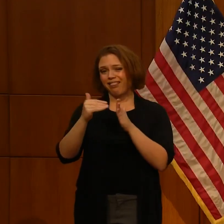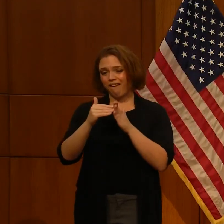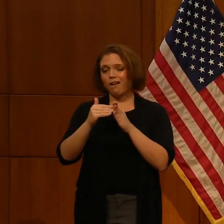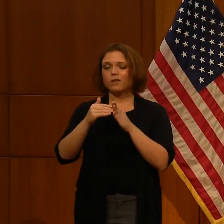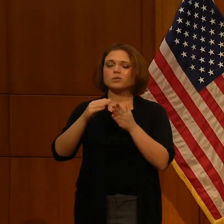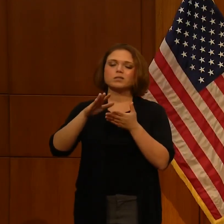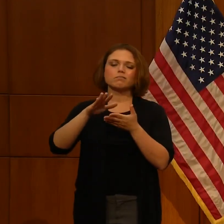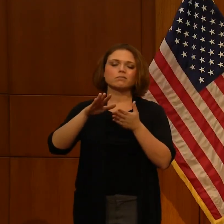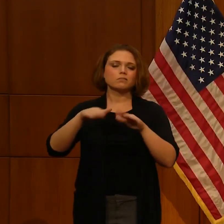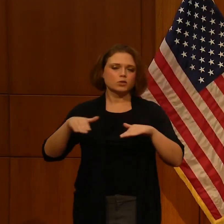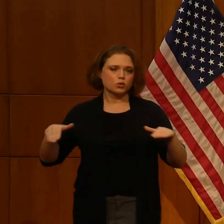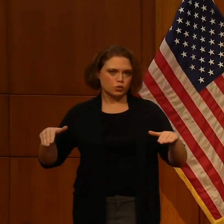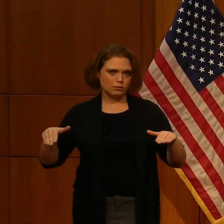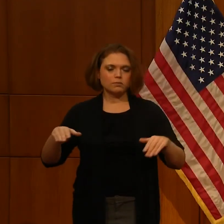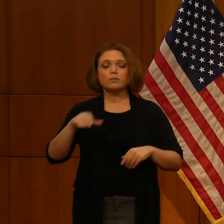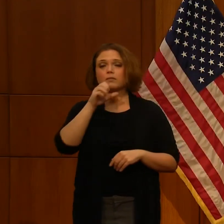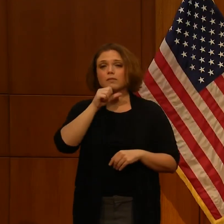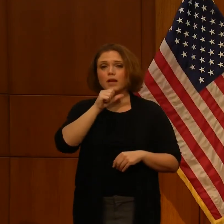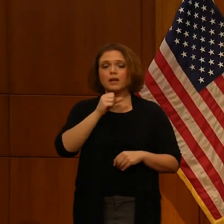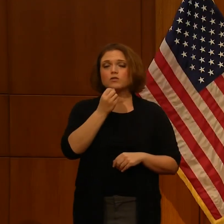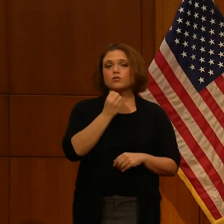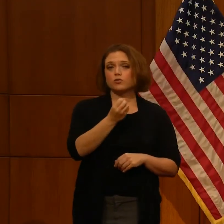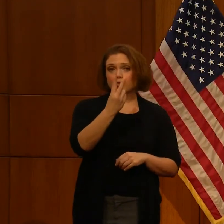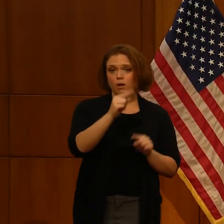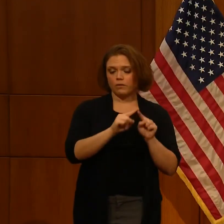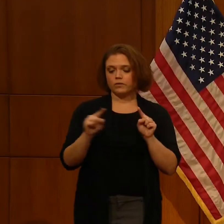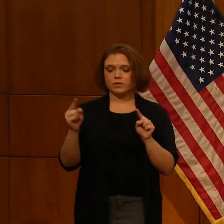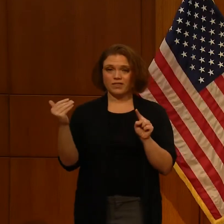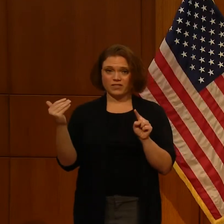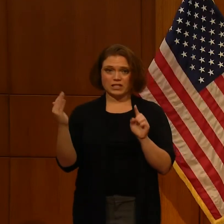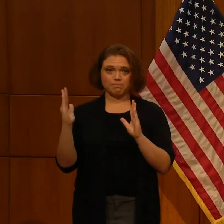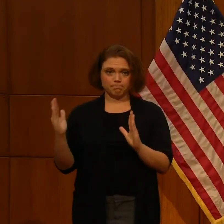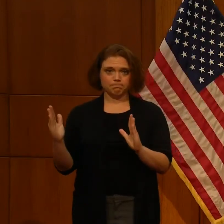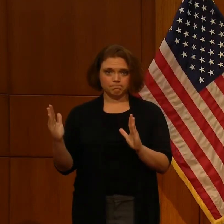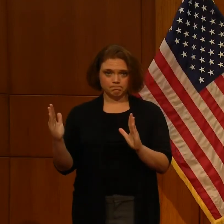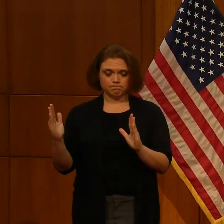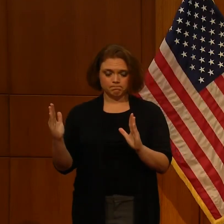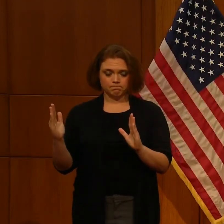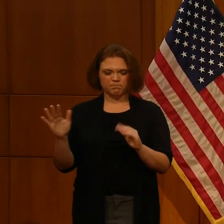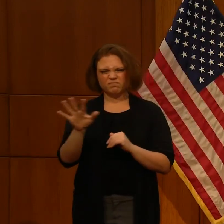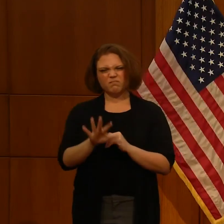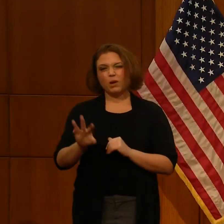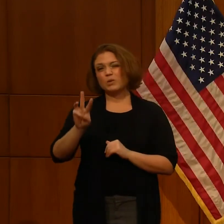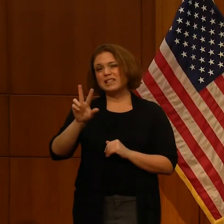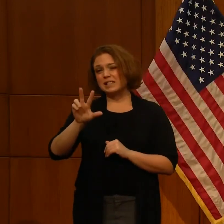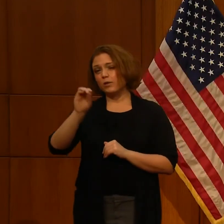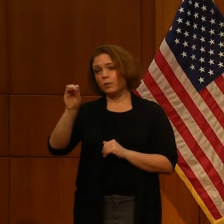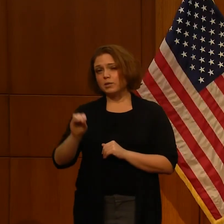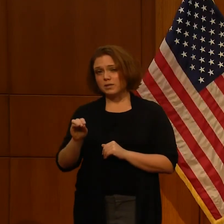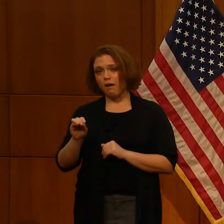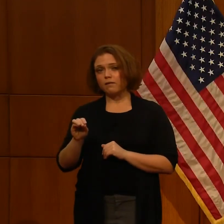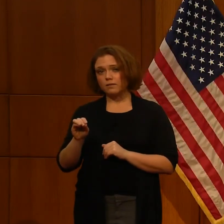ABOUT 420,000 CHILDREN IN